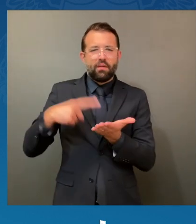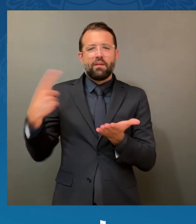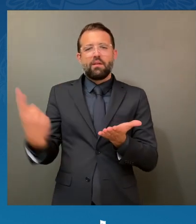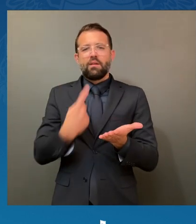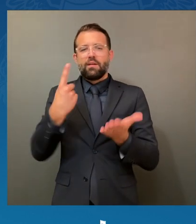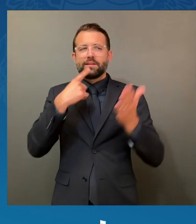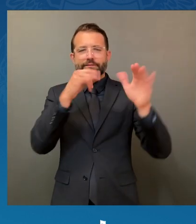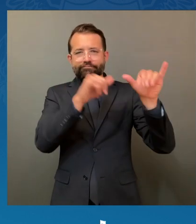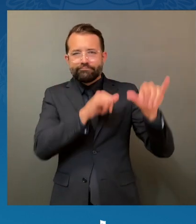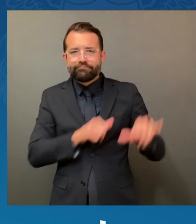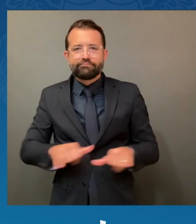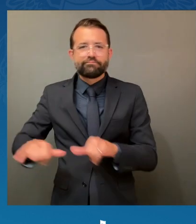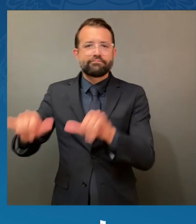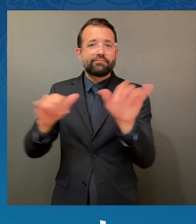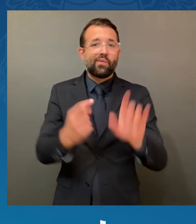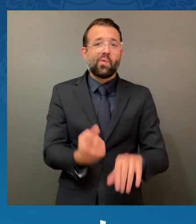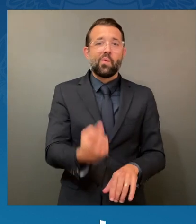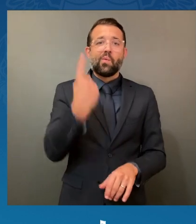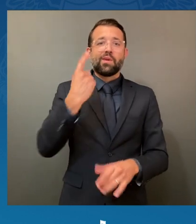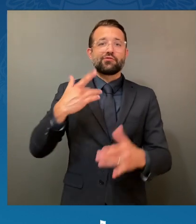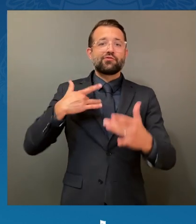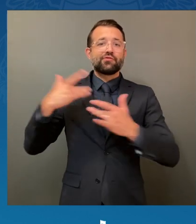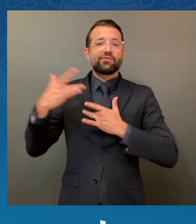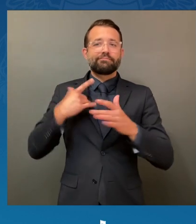more than any other: the climate crisis.